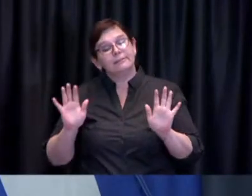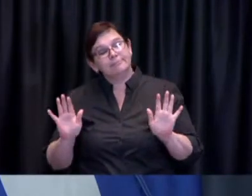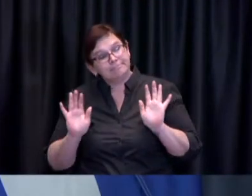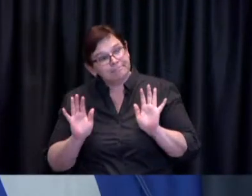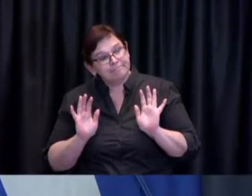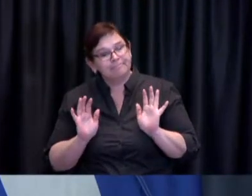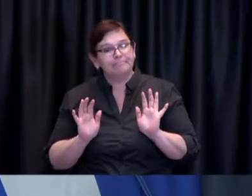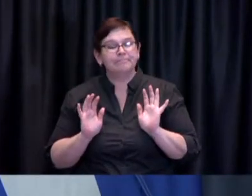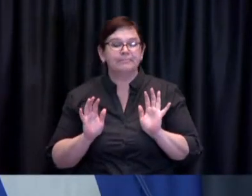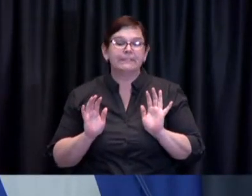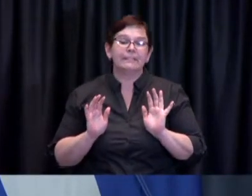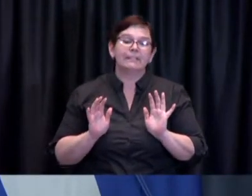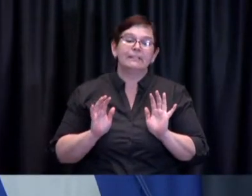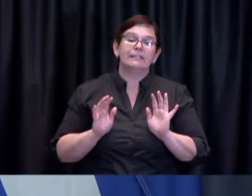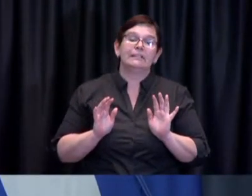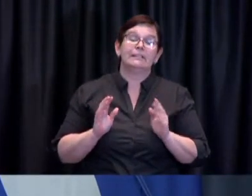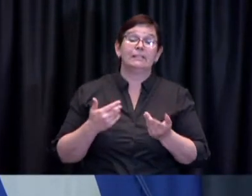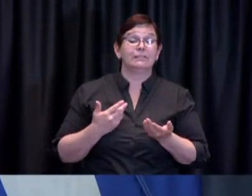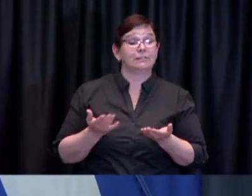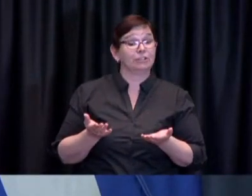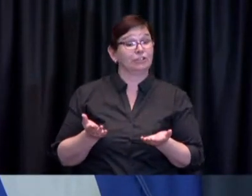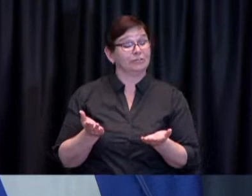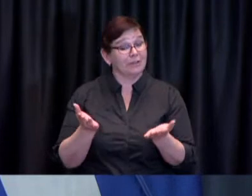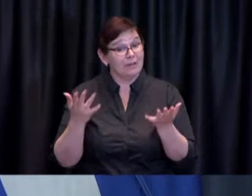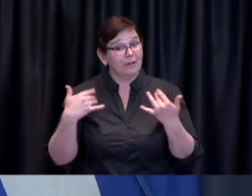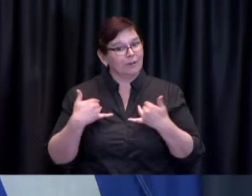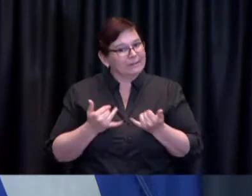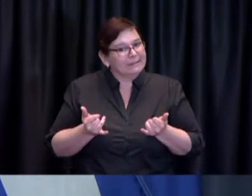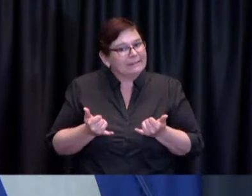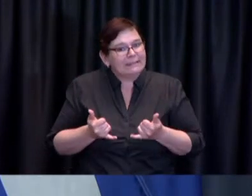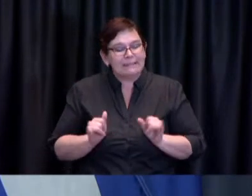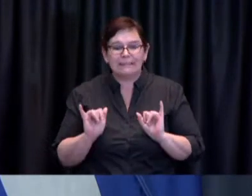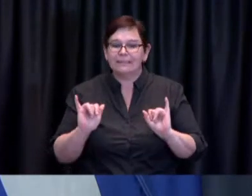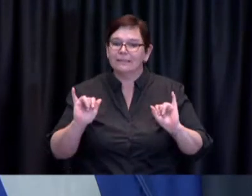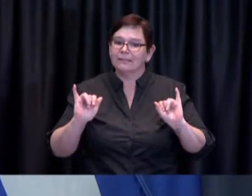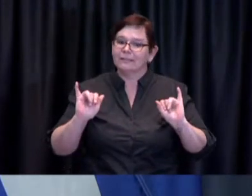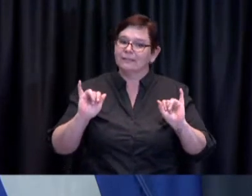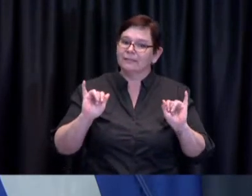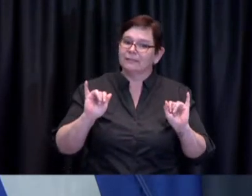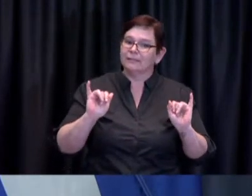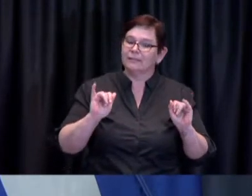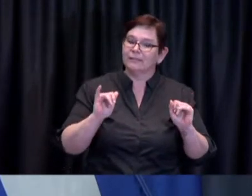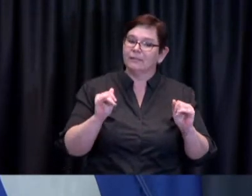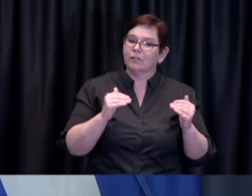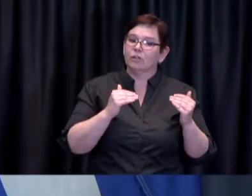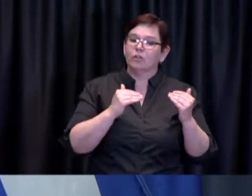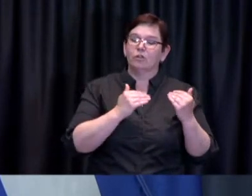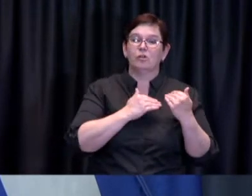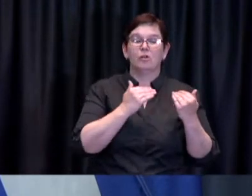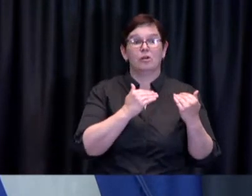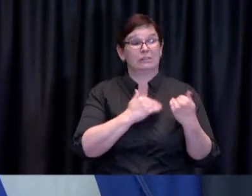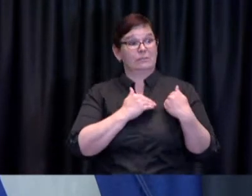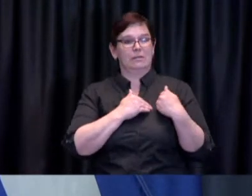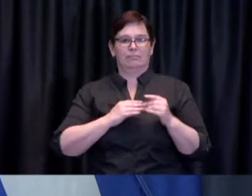be under a stay-at-home order and you know the fundamental of that is to minimize uh movement and